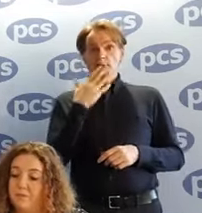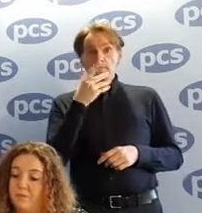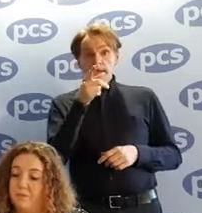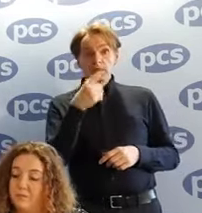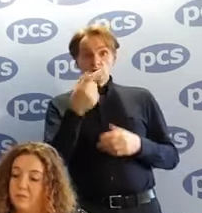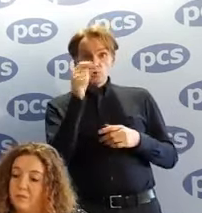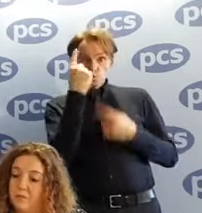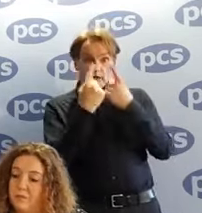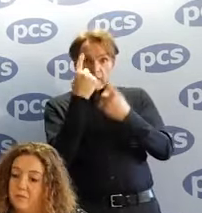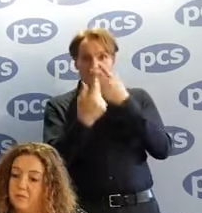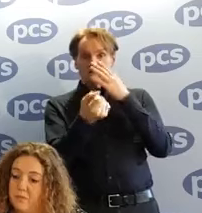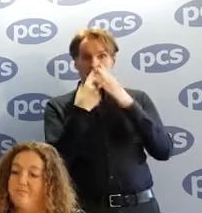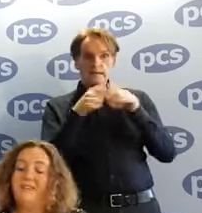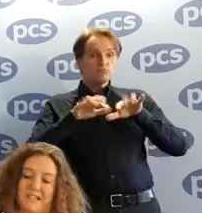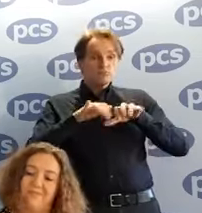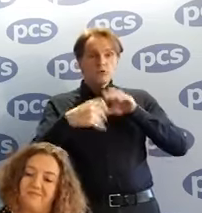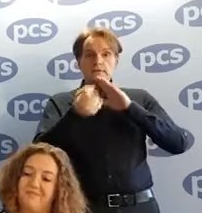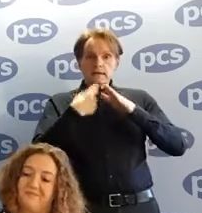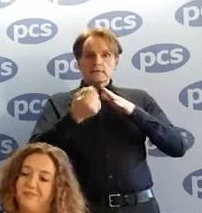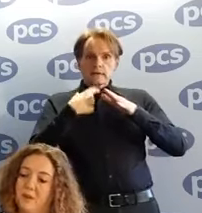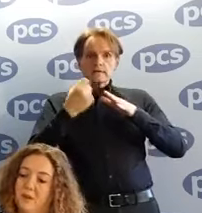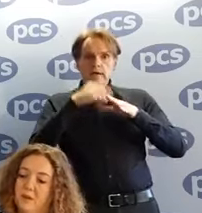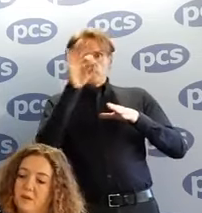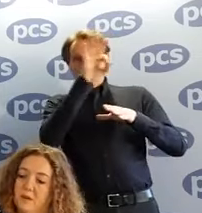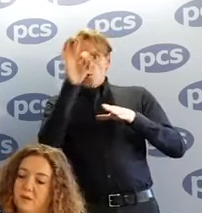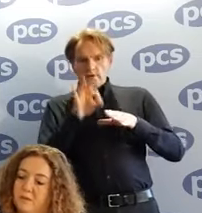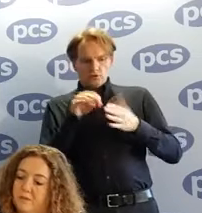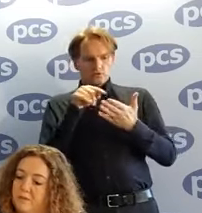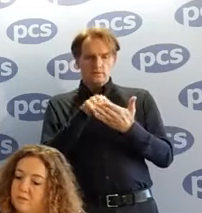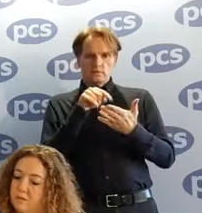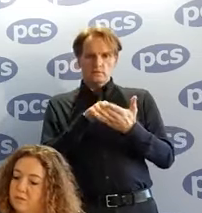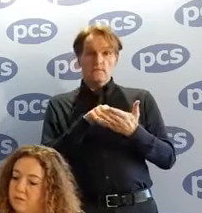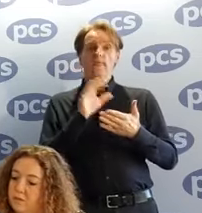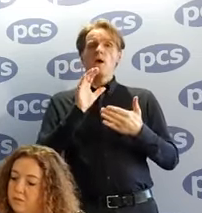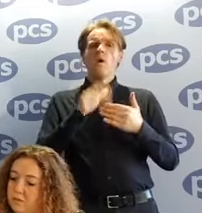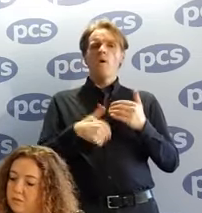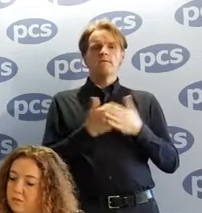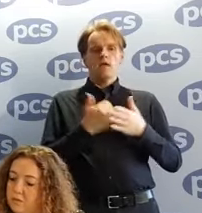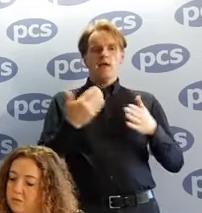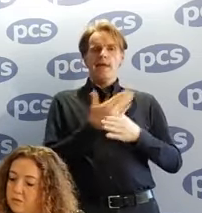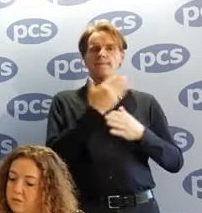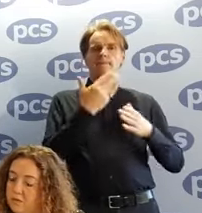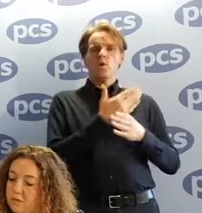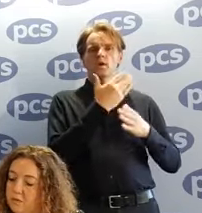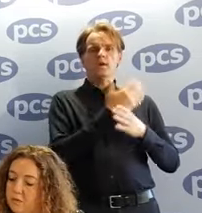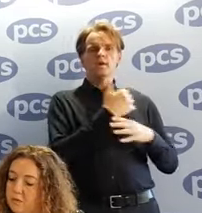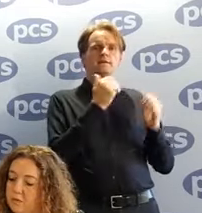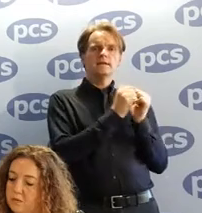in any questions you want to ask Fran about the employee deal and the DWP pay